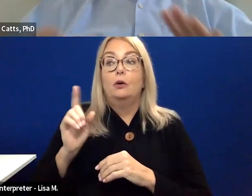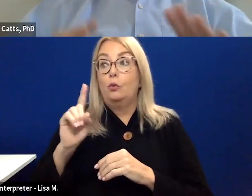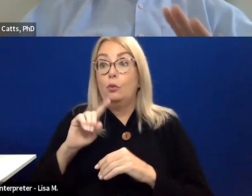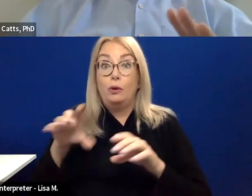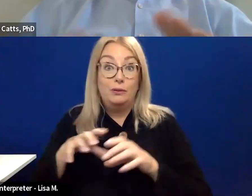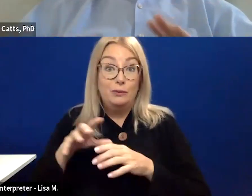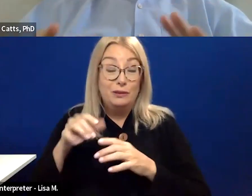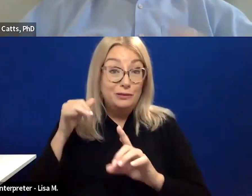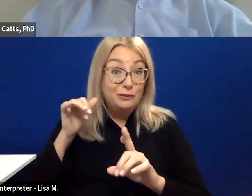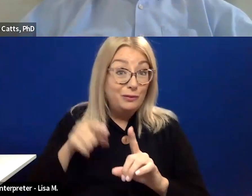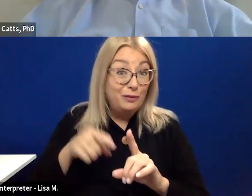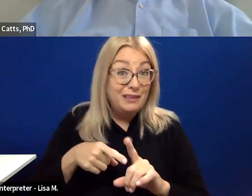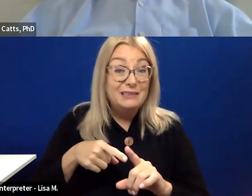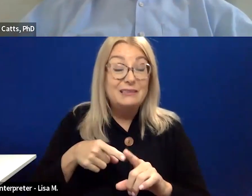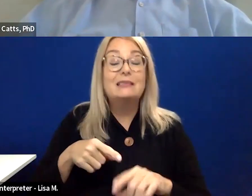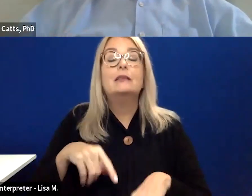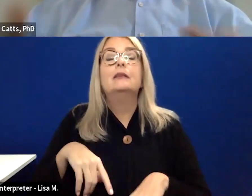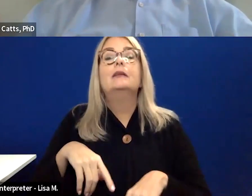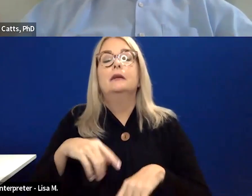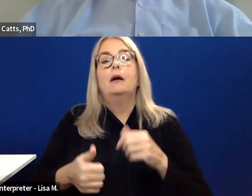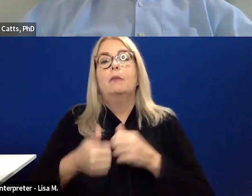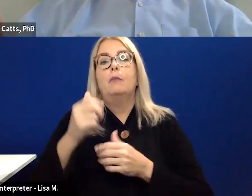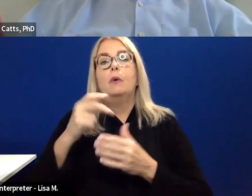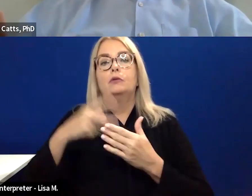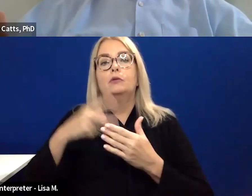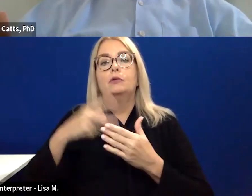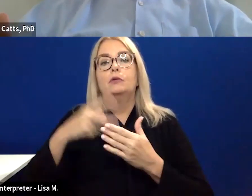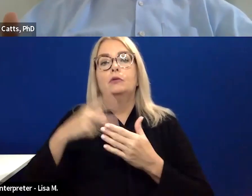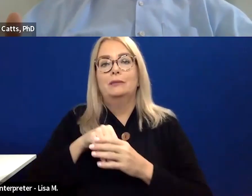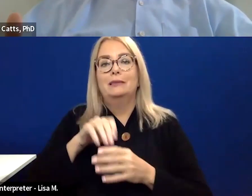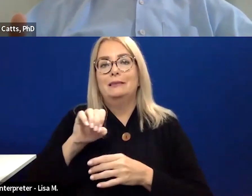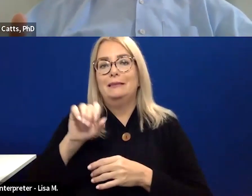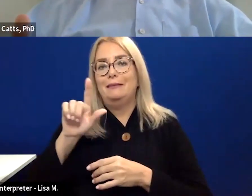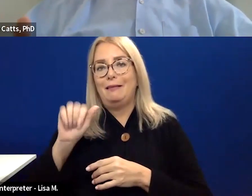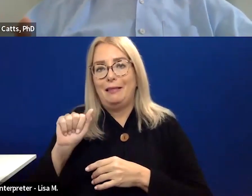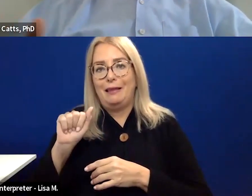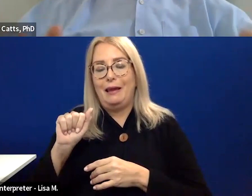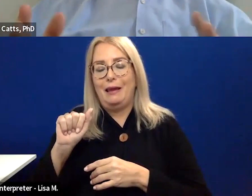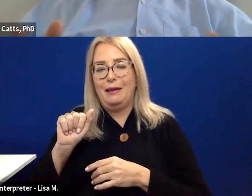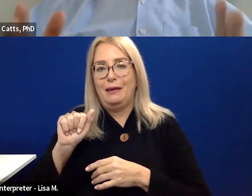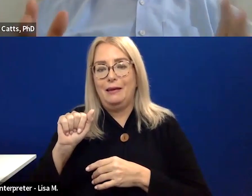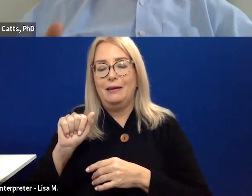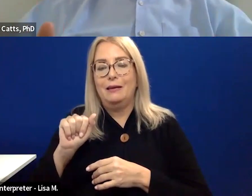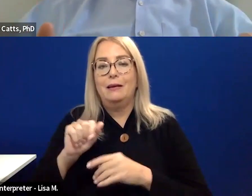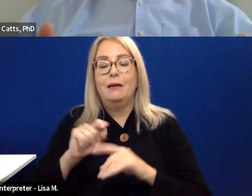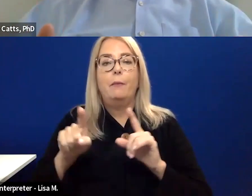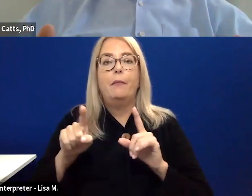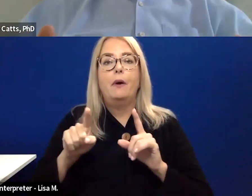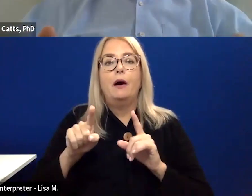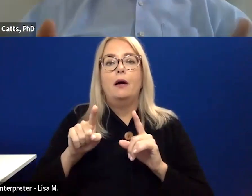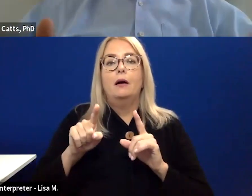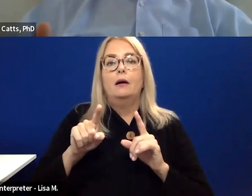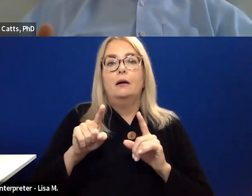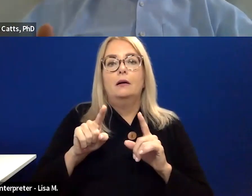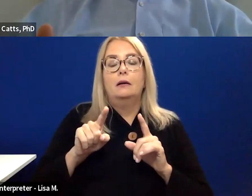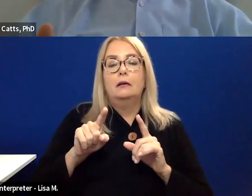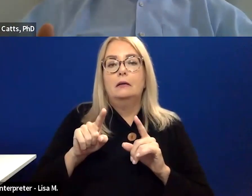the programs are done within uh ELA all right but it's particularly true at the at the younger ages